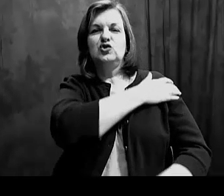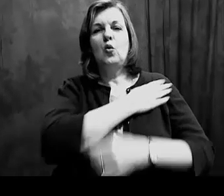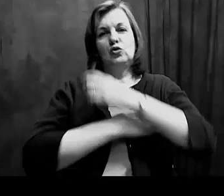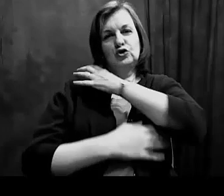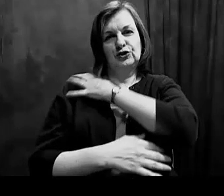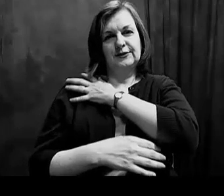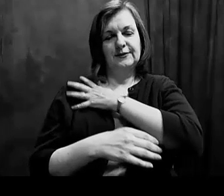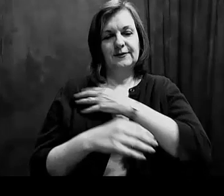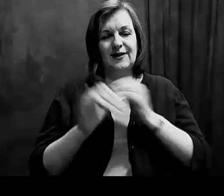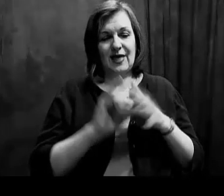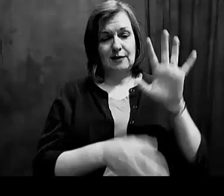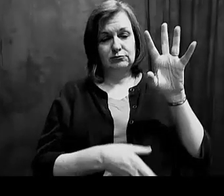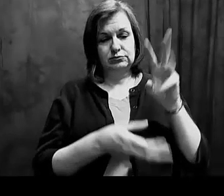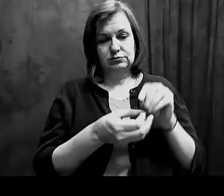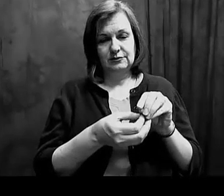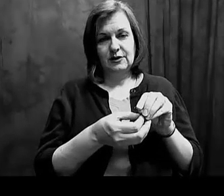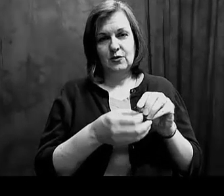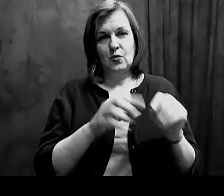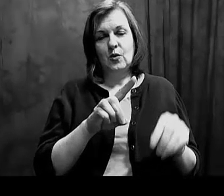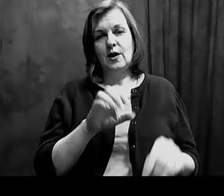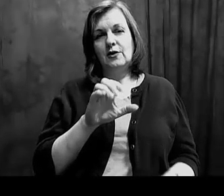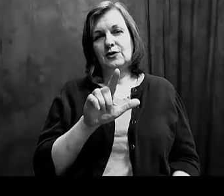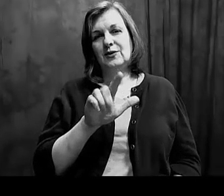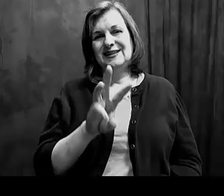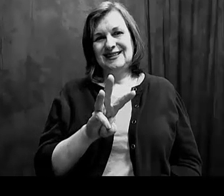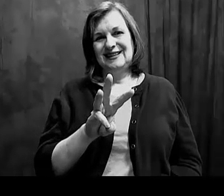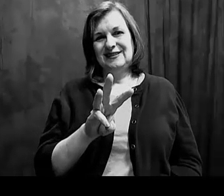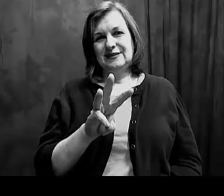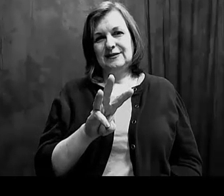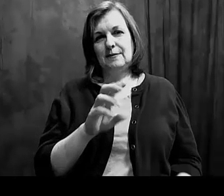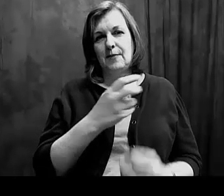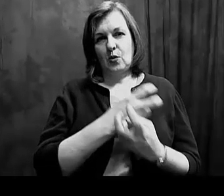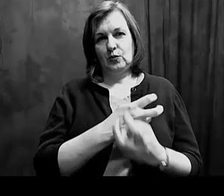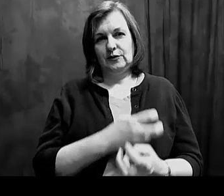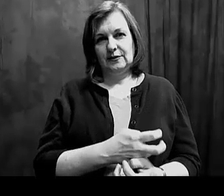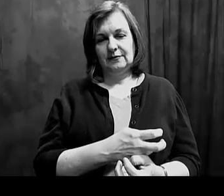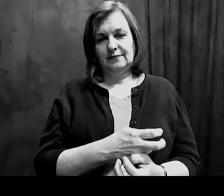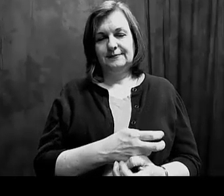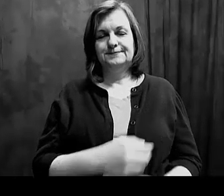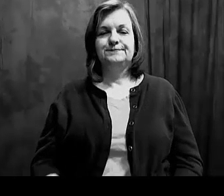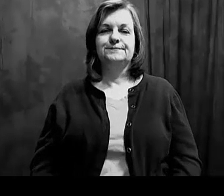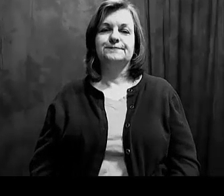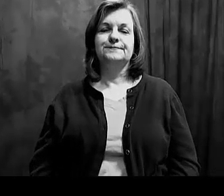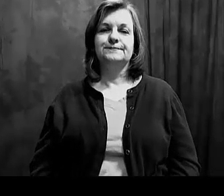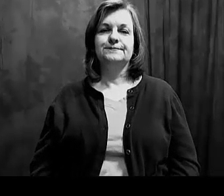and that's made up of 126 bones -- so that's where the breakdown comes from